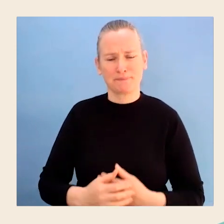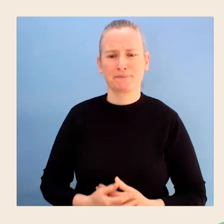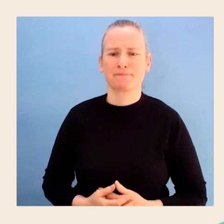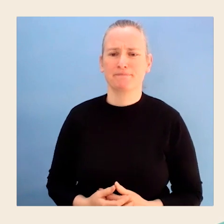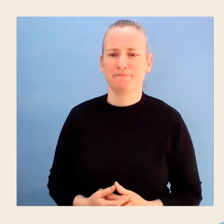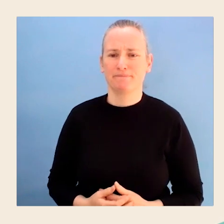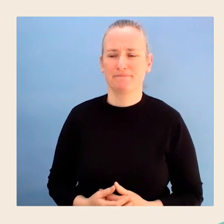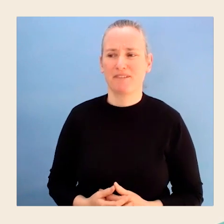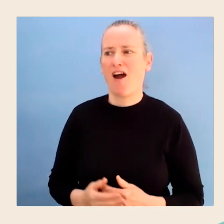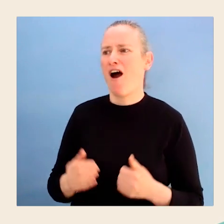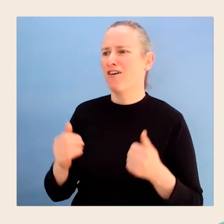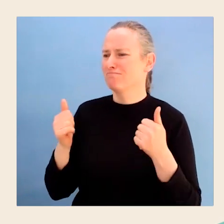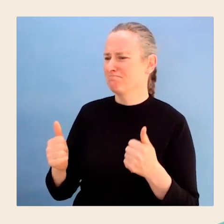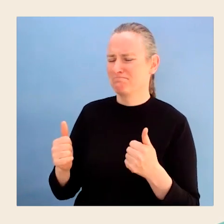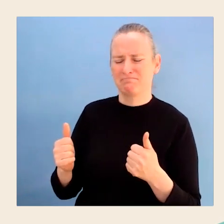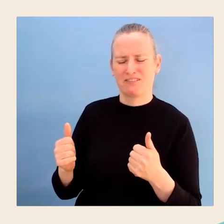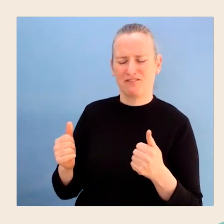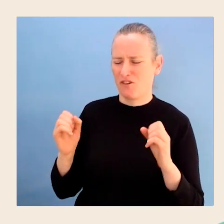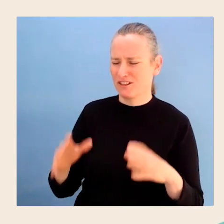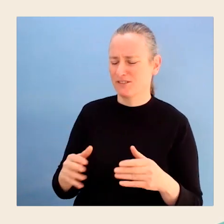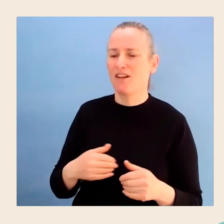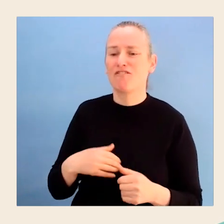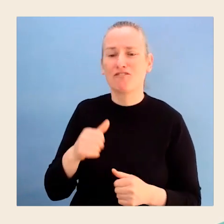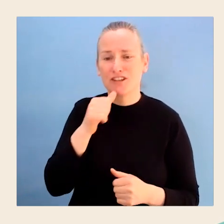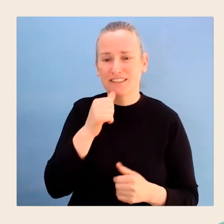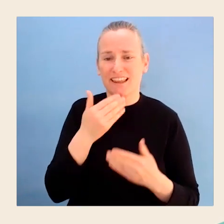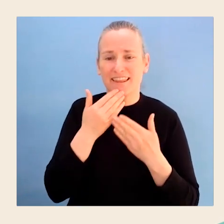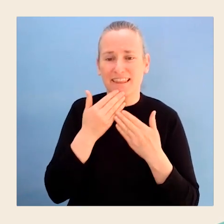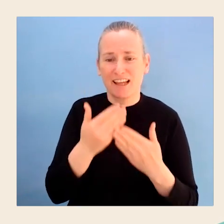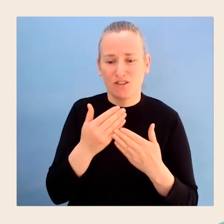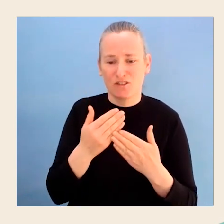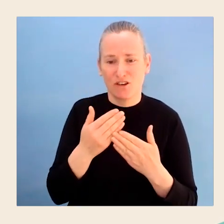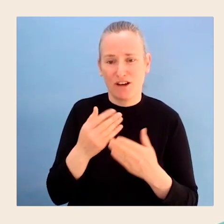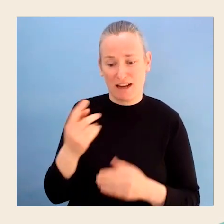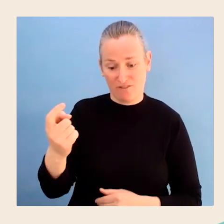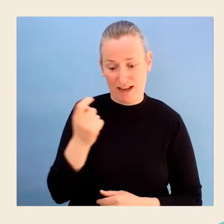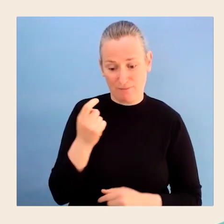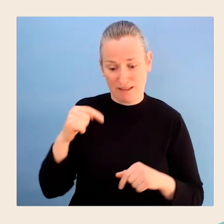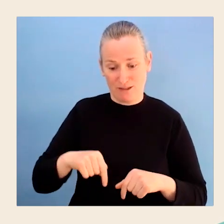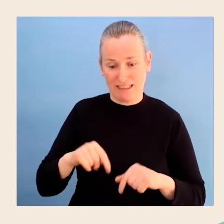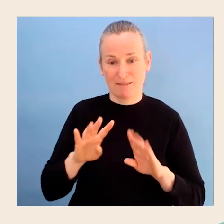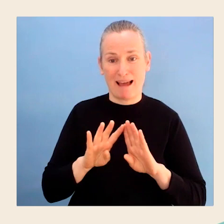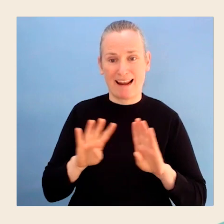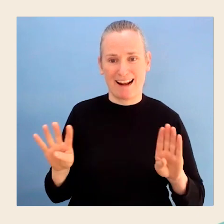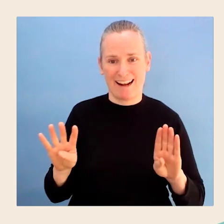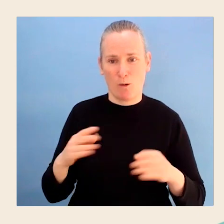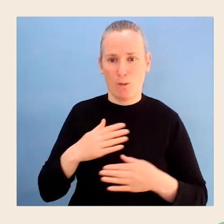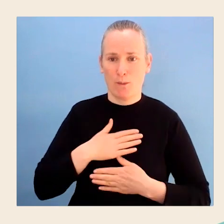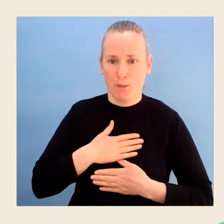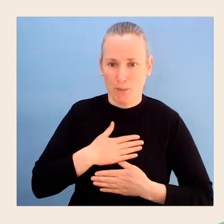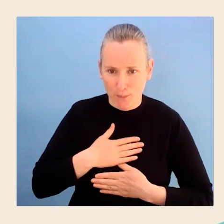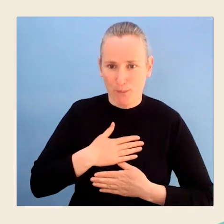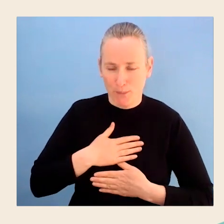Oh absolutely. Well, firstly, thank you so much for inviting me to this panel. It's really such an honour to be here